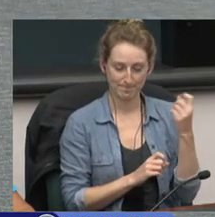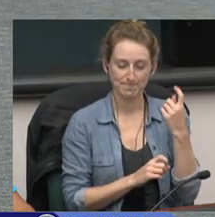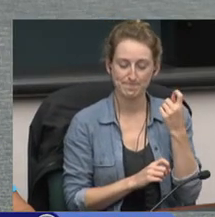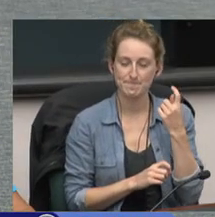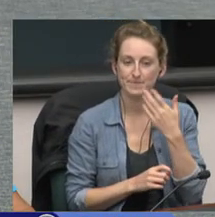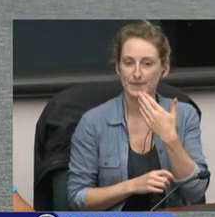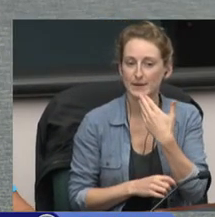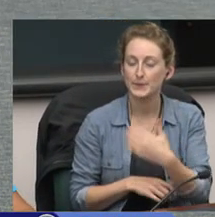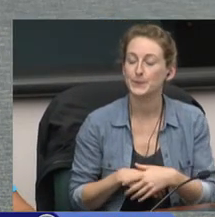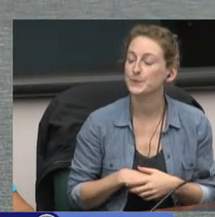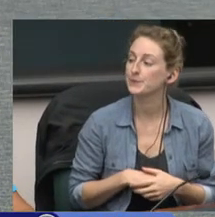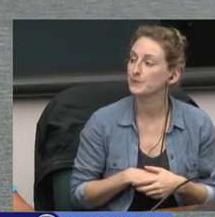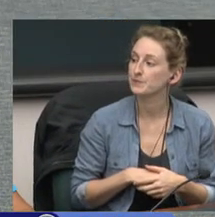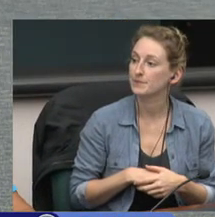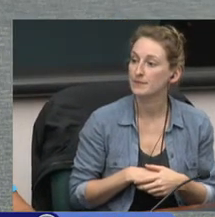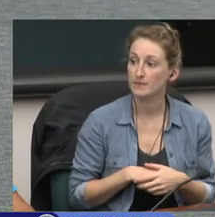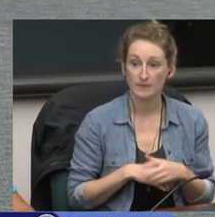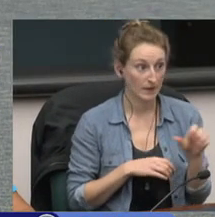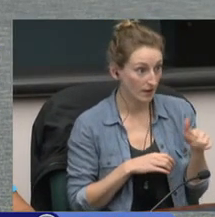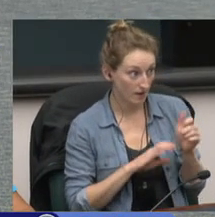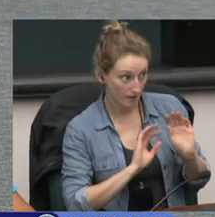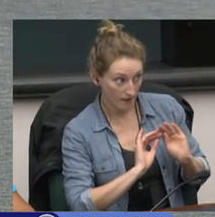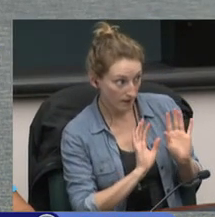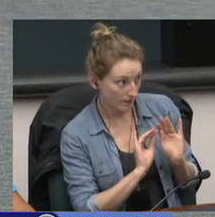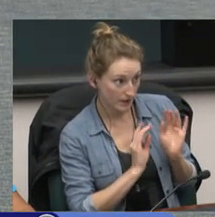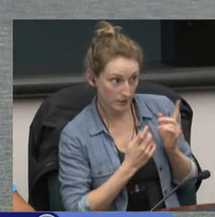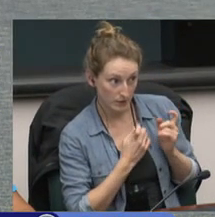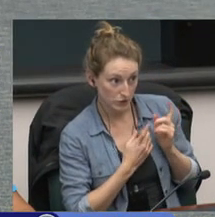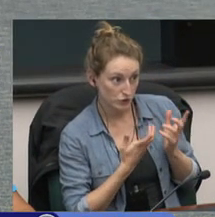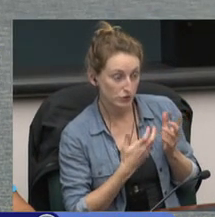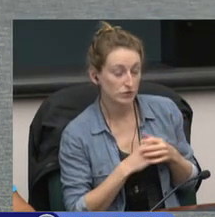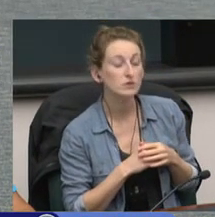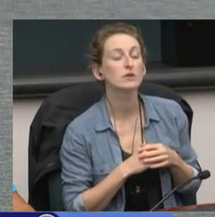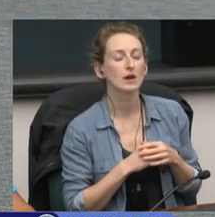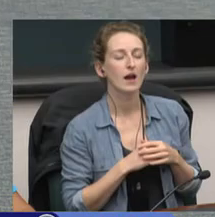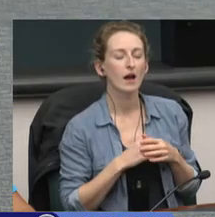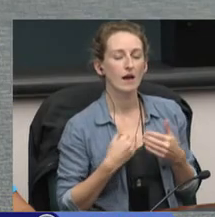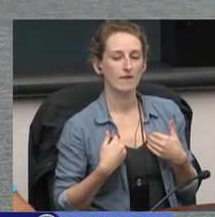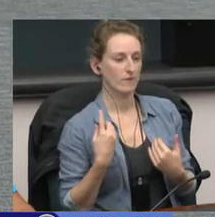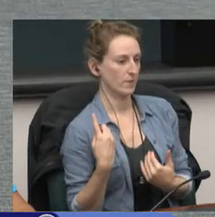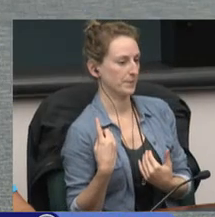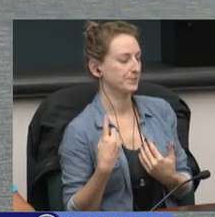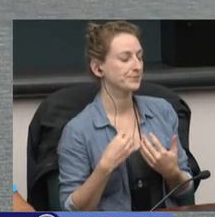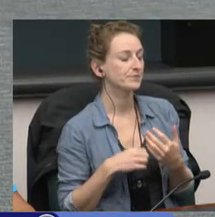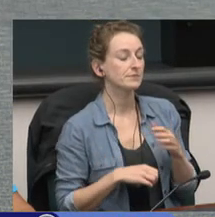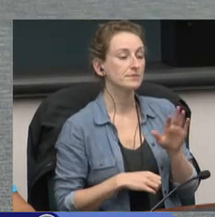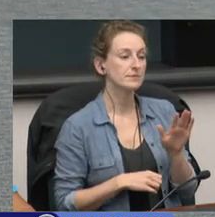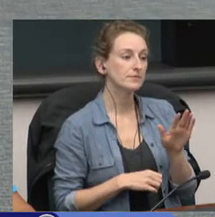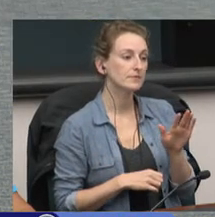questions clarifications I had one we were discussing last night owner